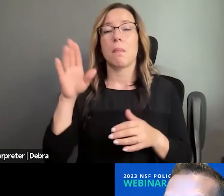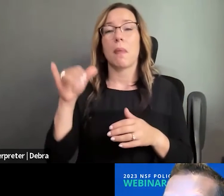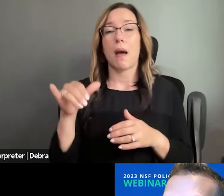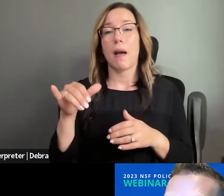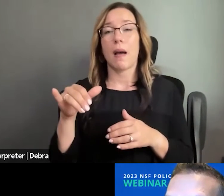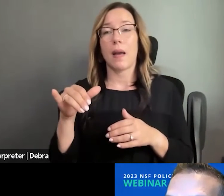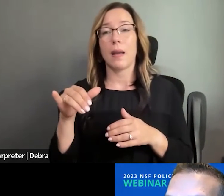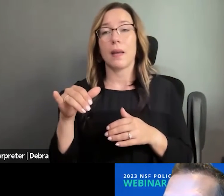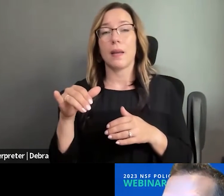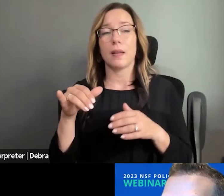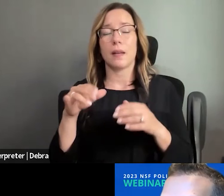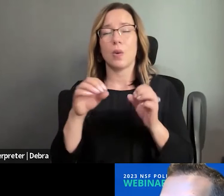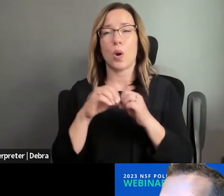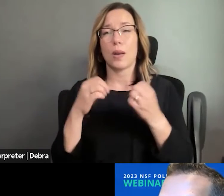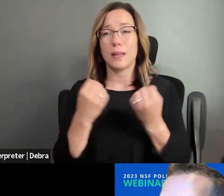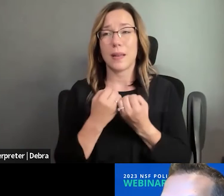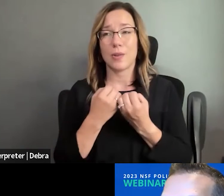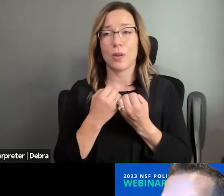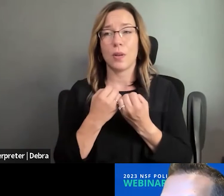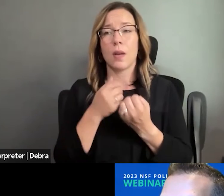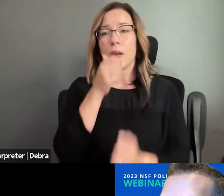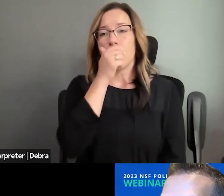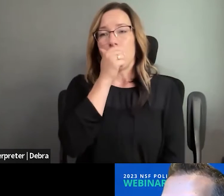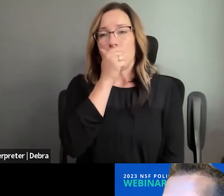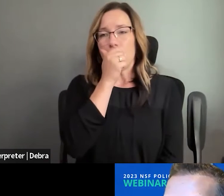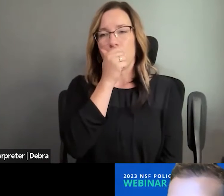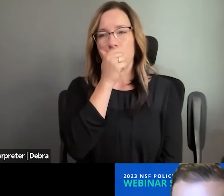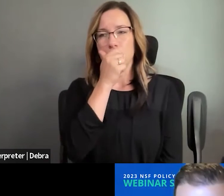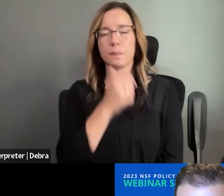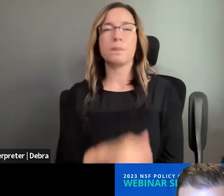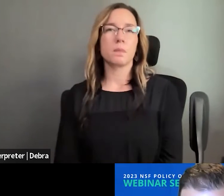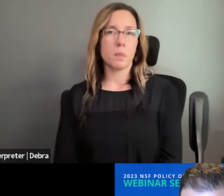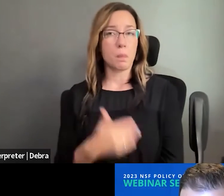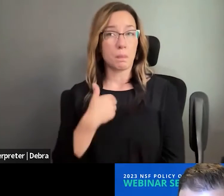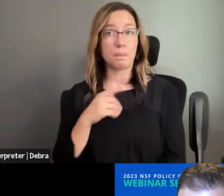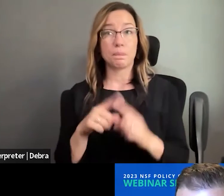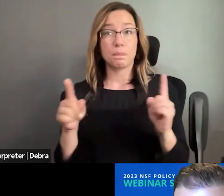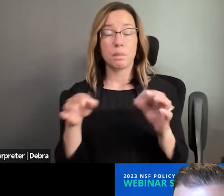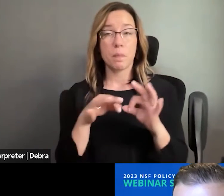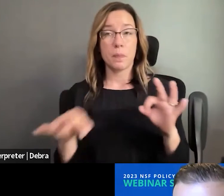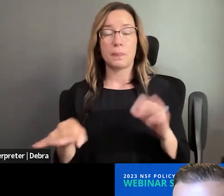We actually have different language depending on the solicitation.